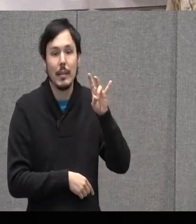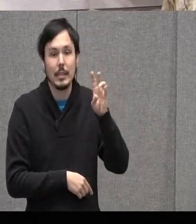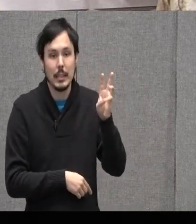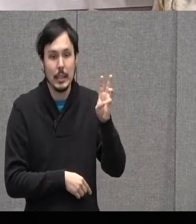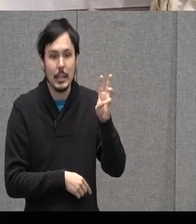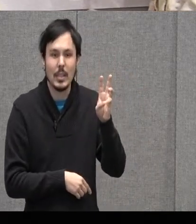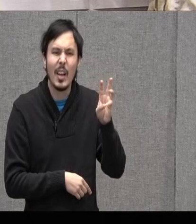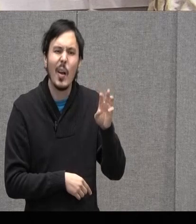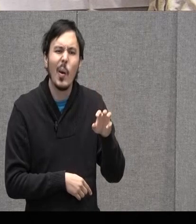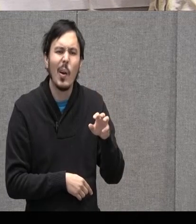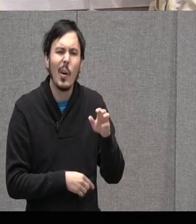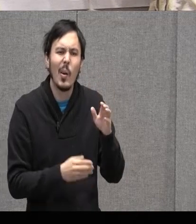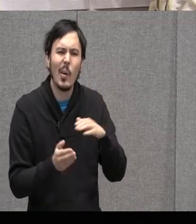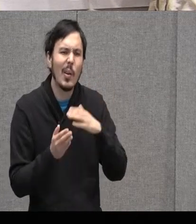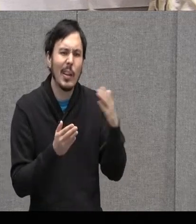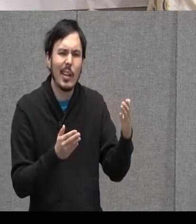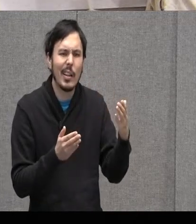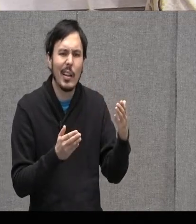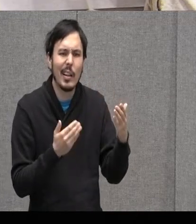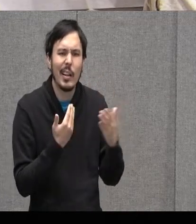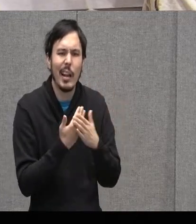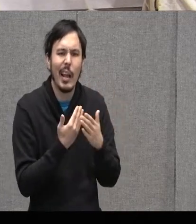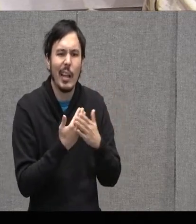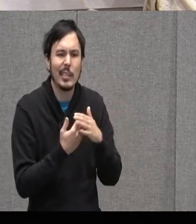What would be here? 175, right?